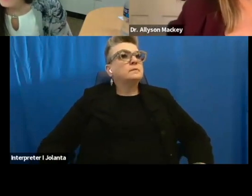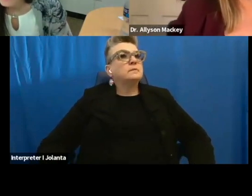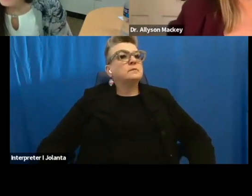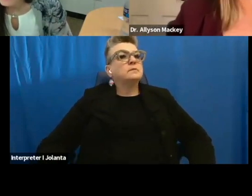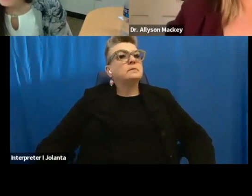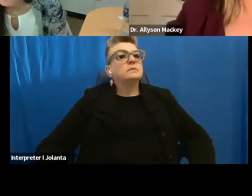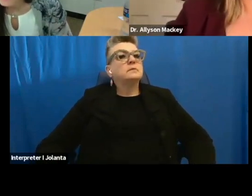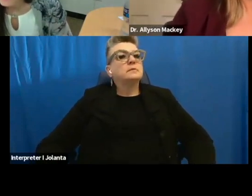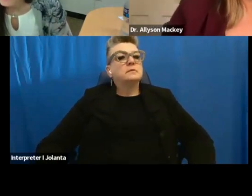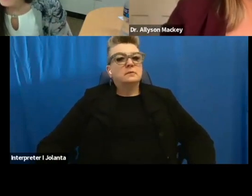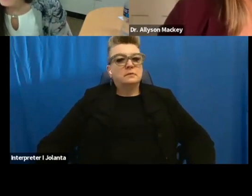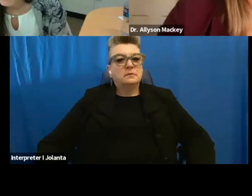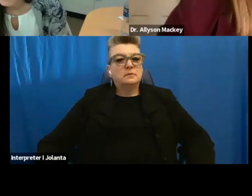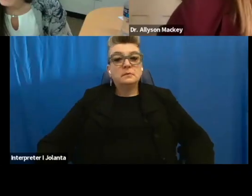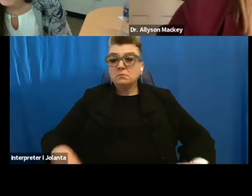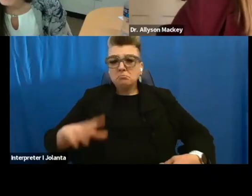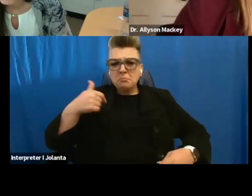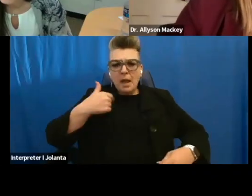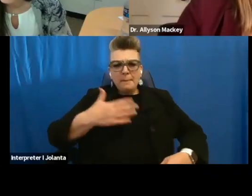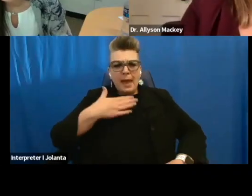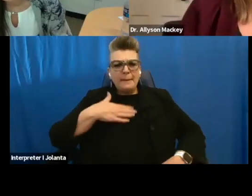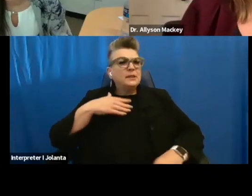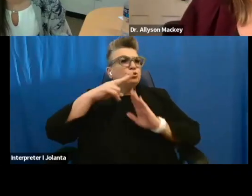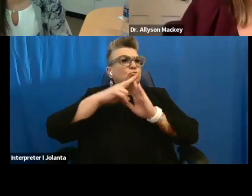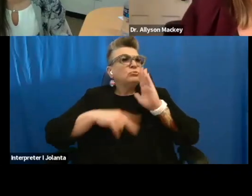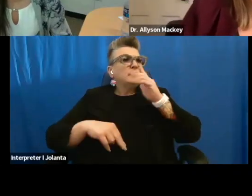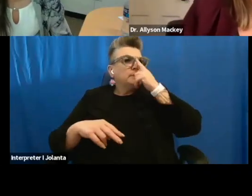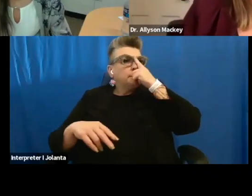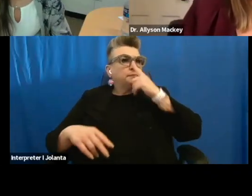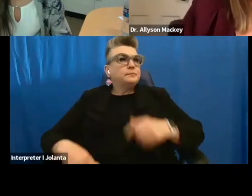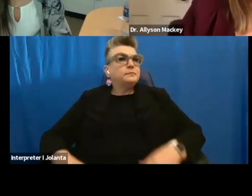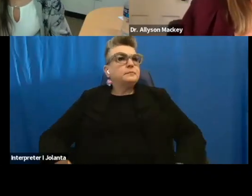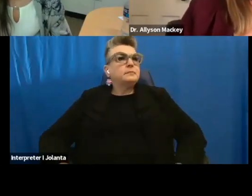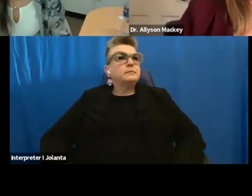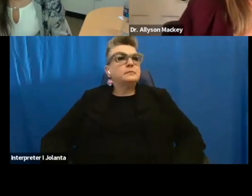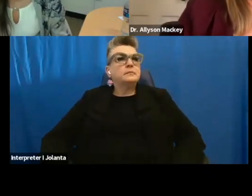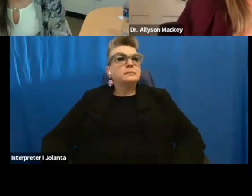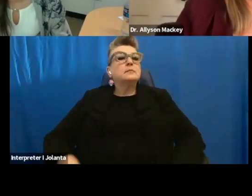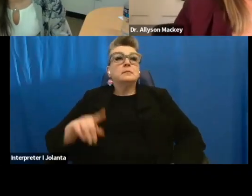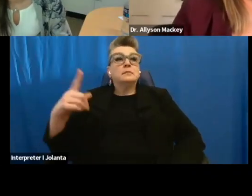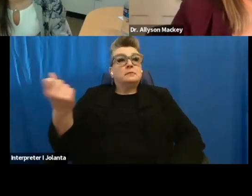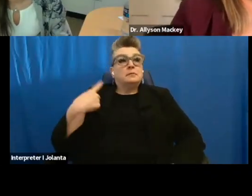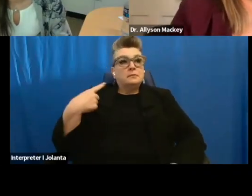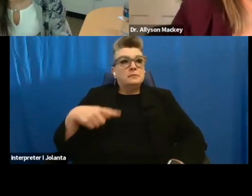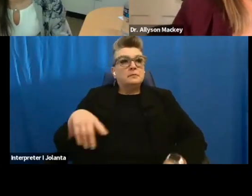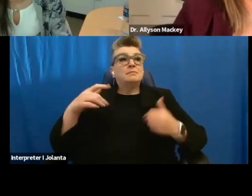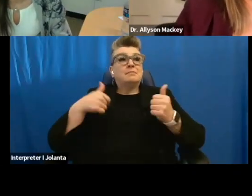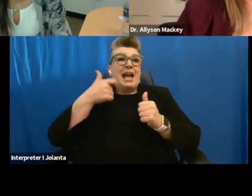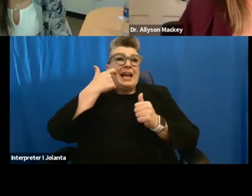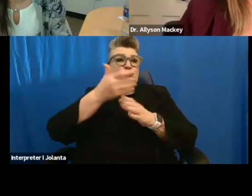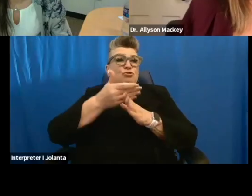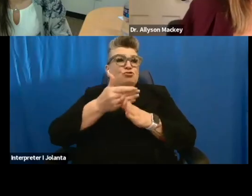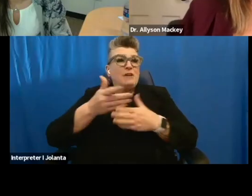yourself sure I'll read it uh um so in the video I shared did I account for racial ethnic power